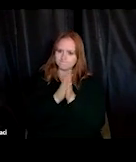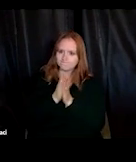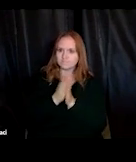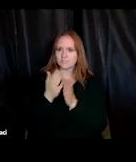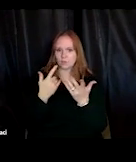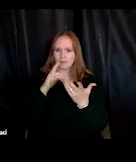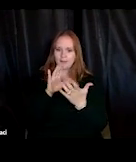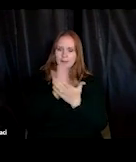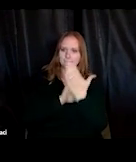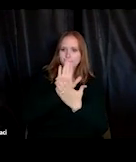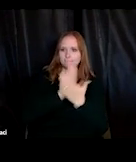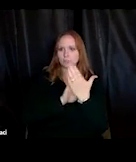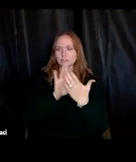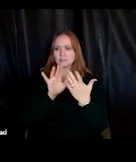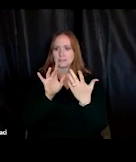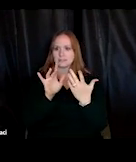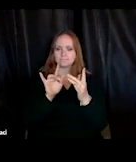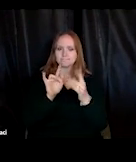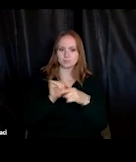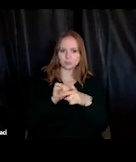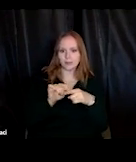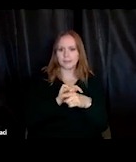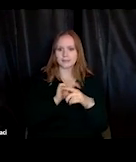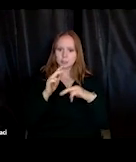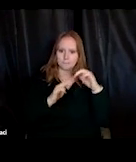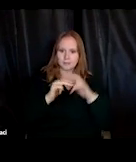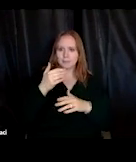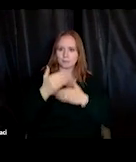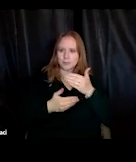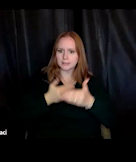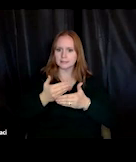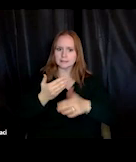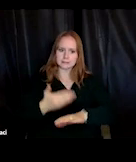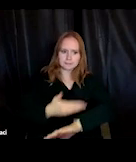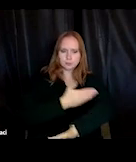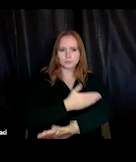with those representatives, again, to just kind of build that process and improve communication